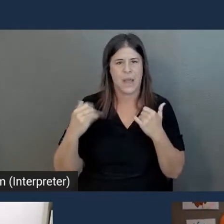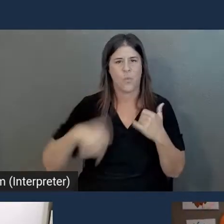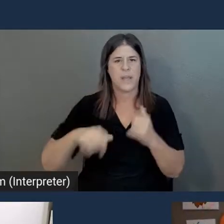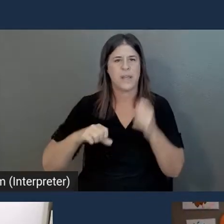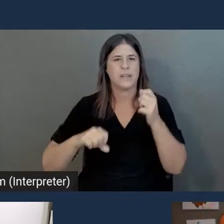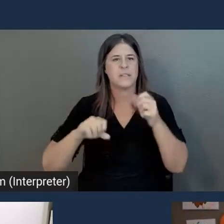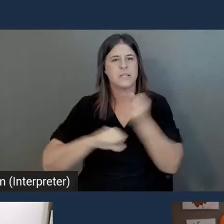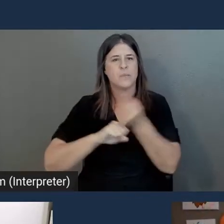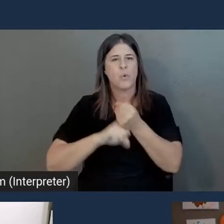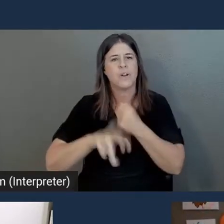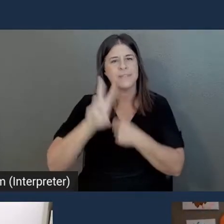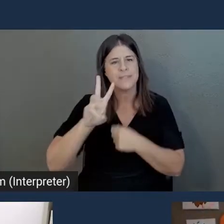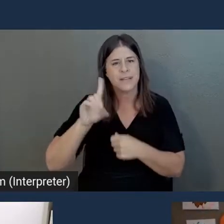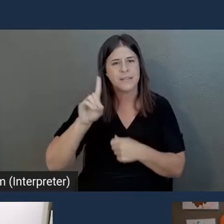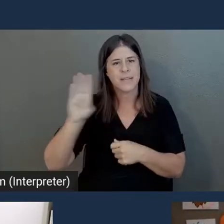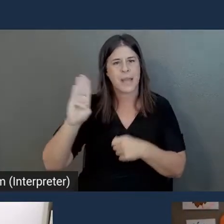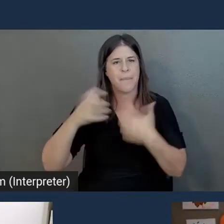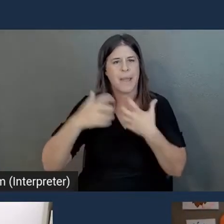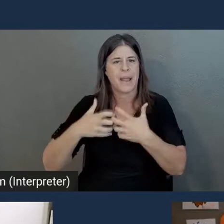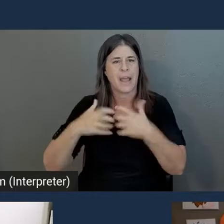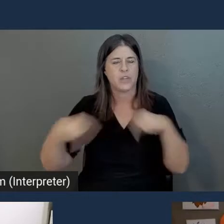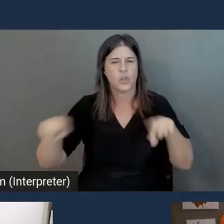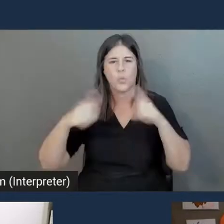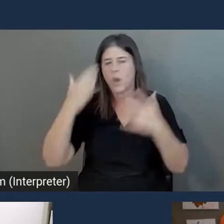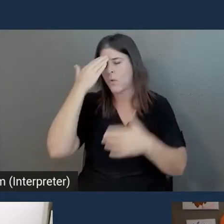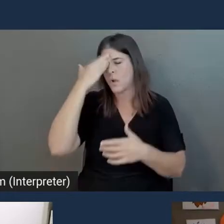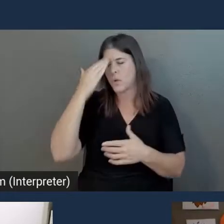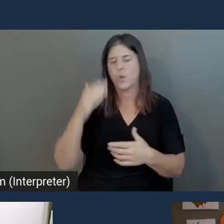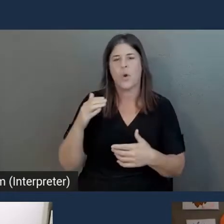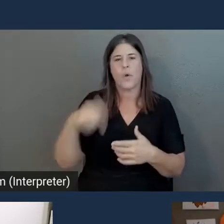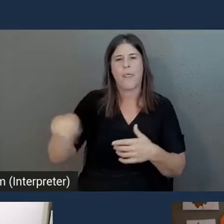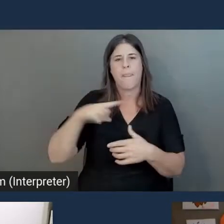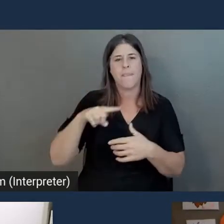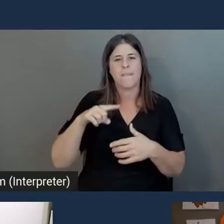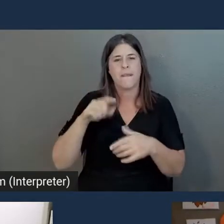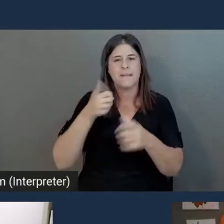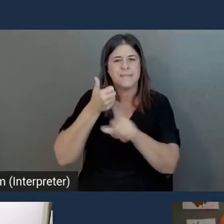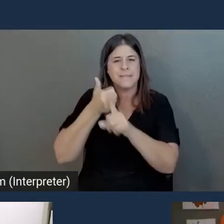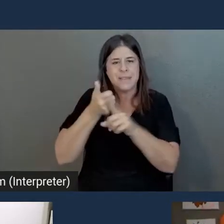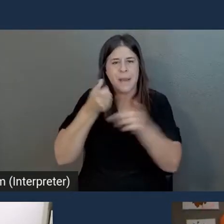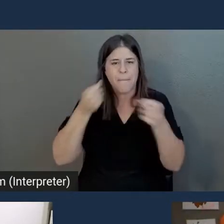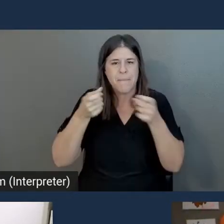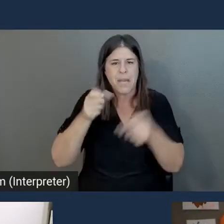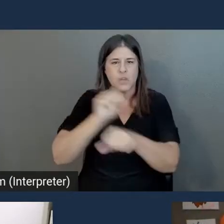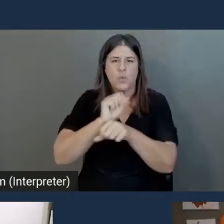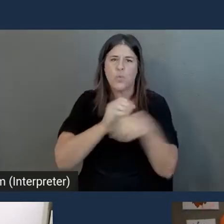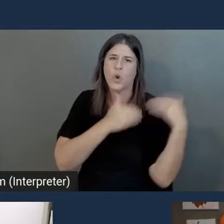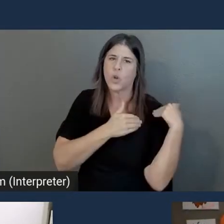So we all know there are many database workloads, self-managed database workloads are running currently on the premises.